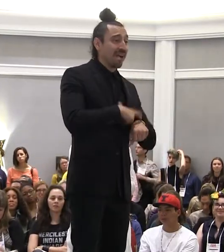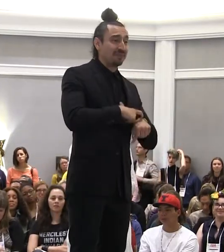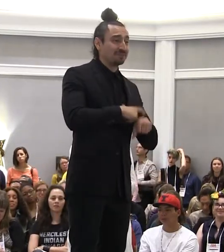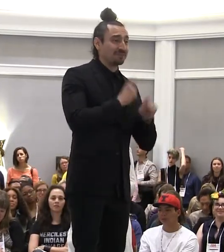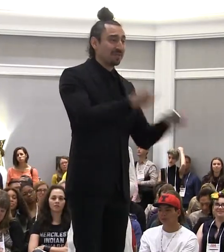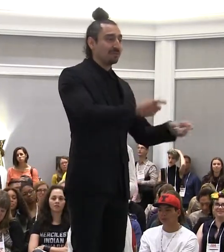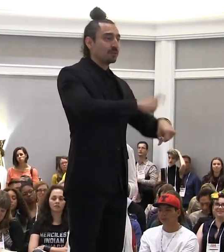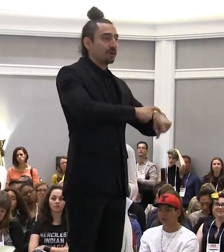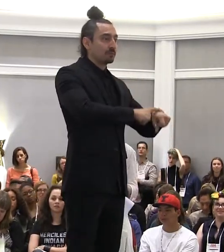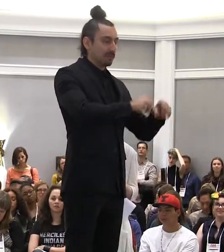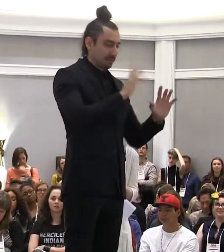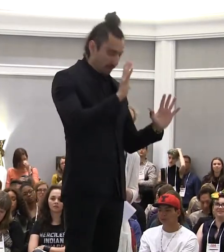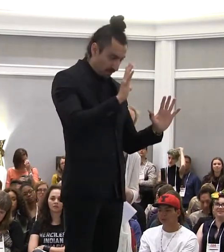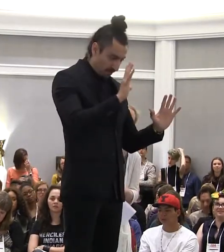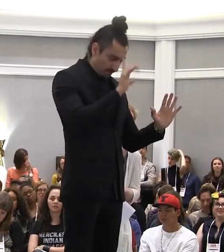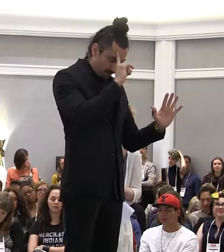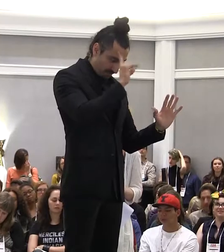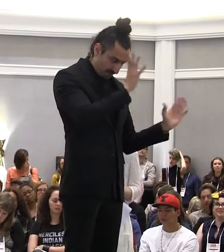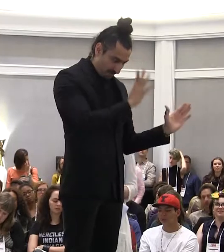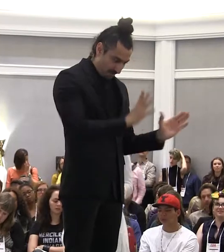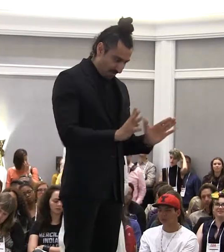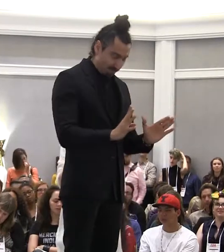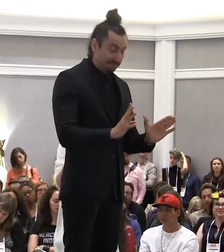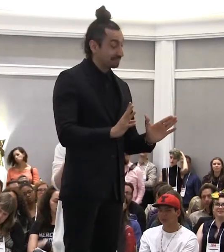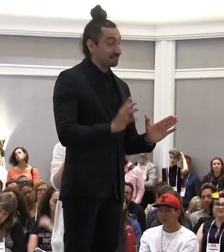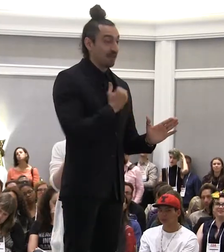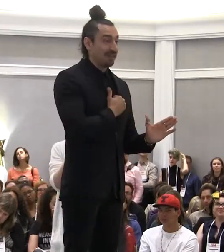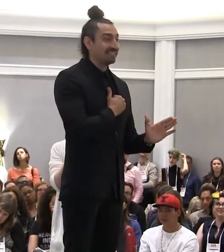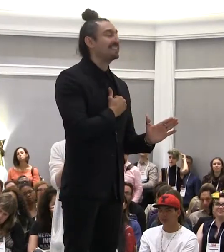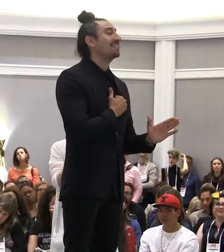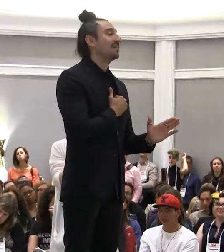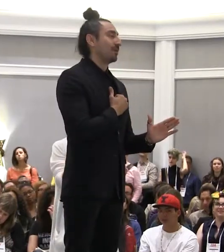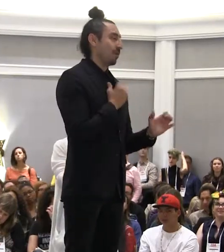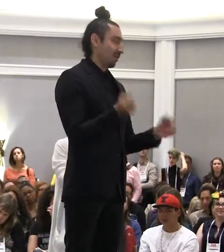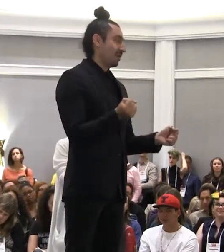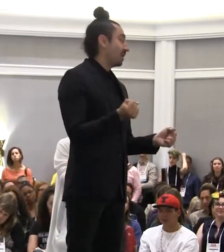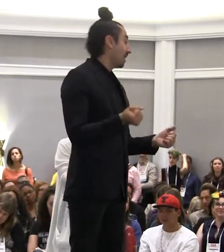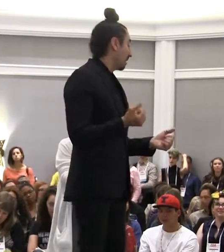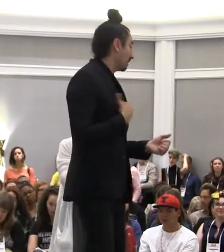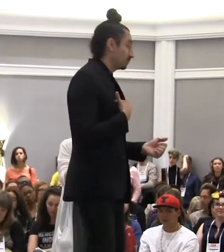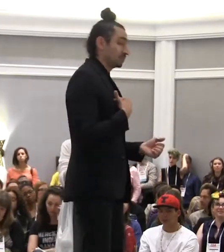So I am going to welcome my friend Carmen onto the stage, and my other team members